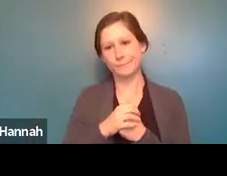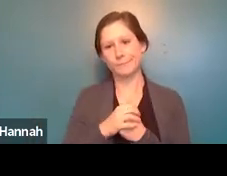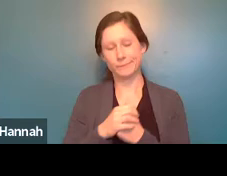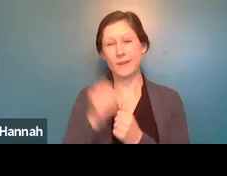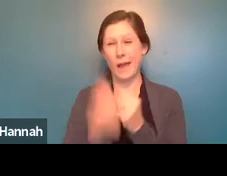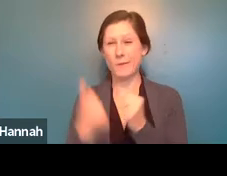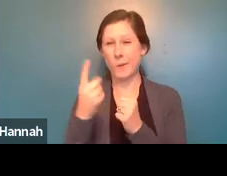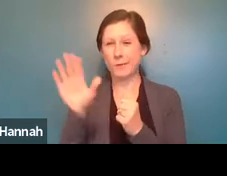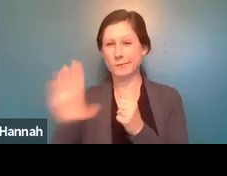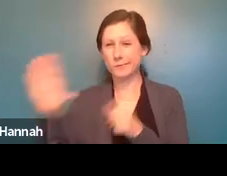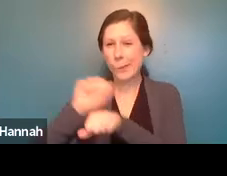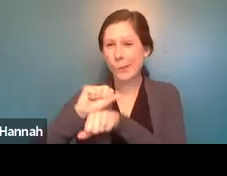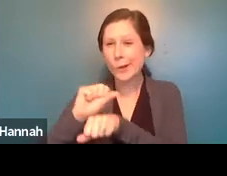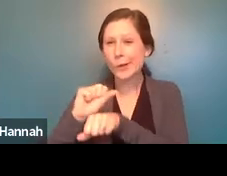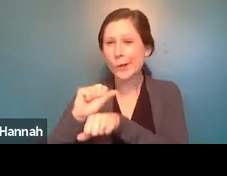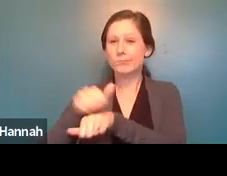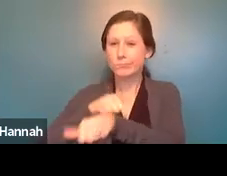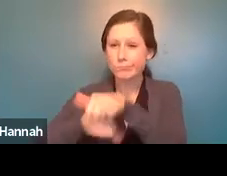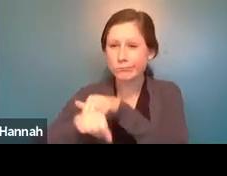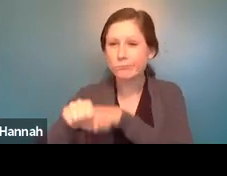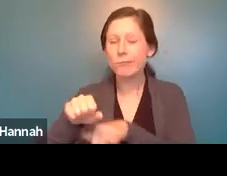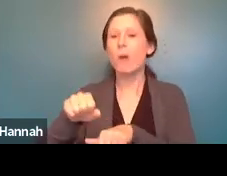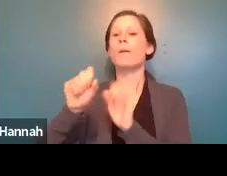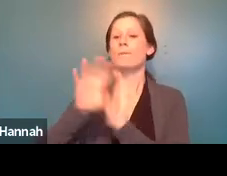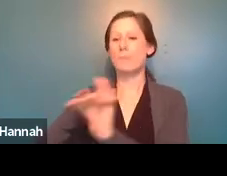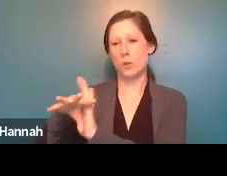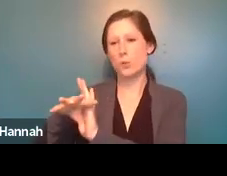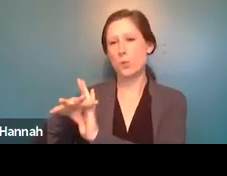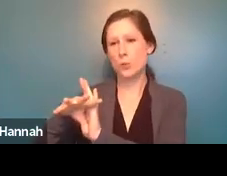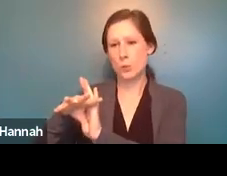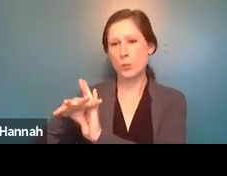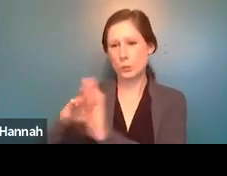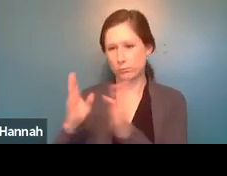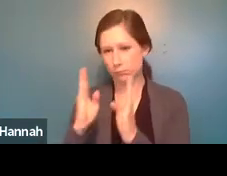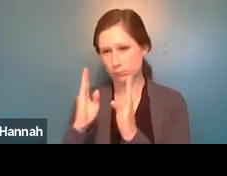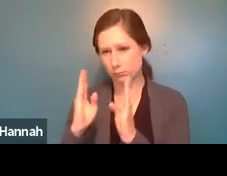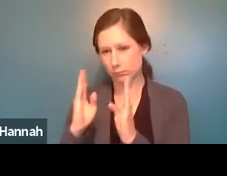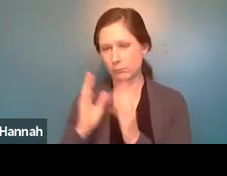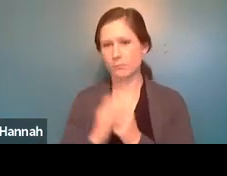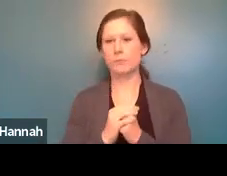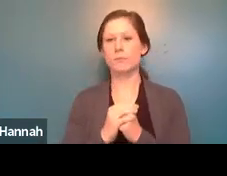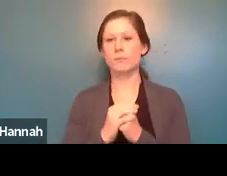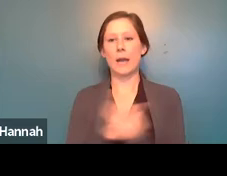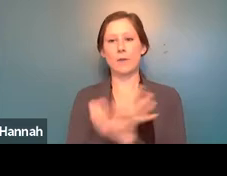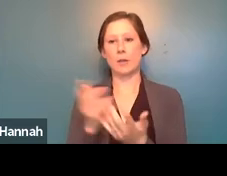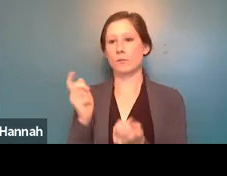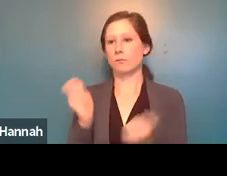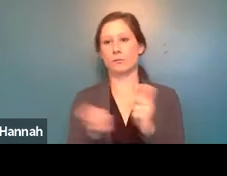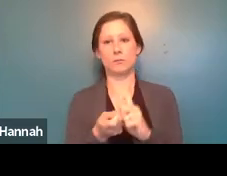into the video content now. So everything's new. I have no idea. I have great hopes.